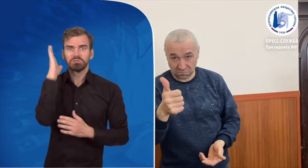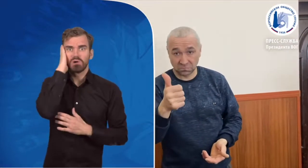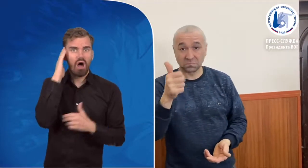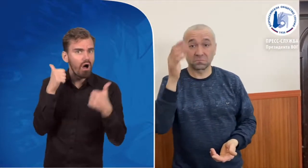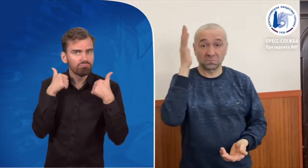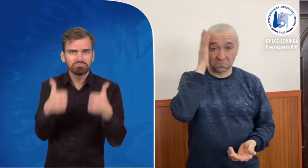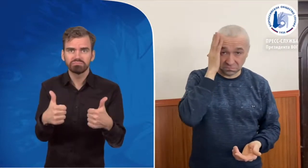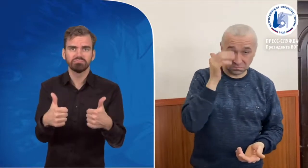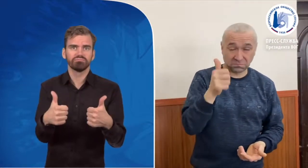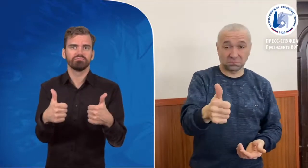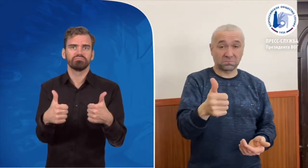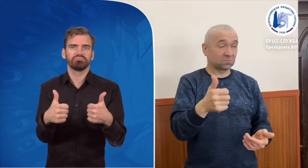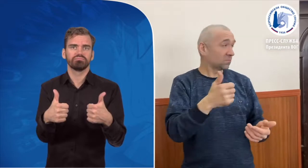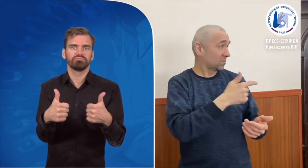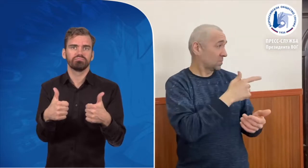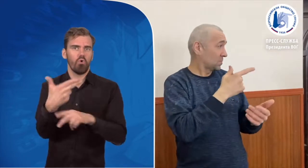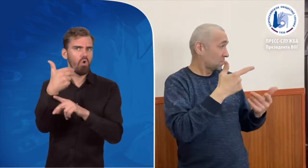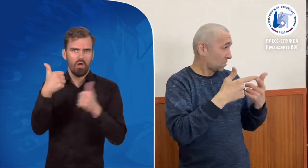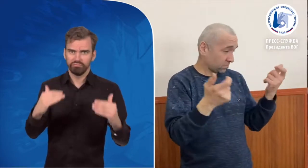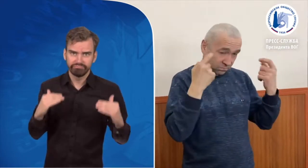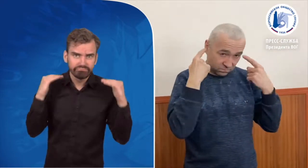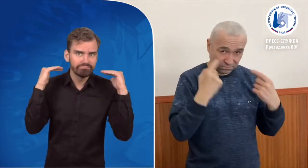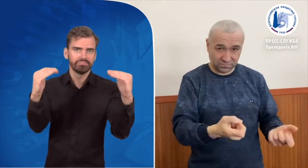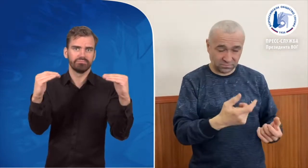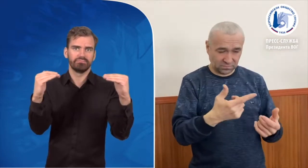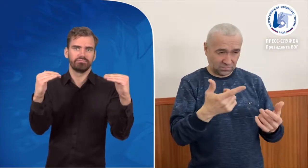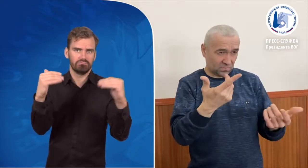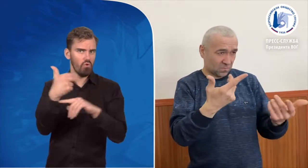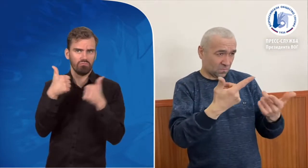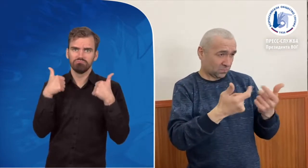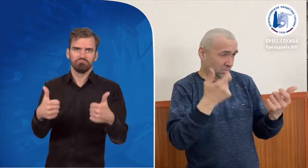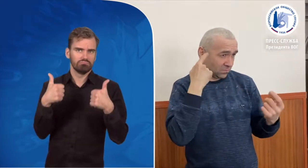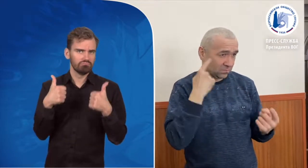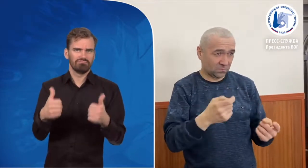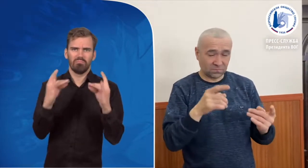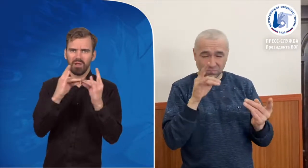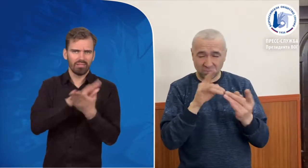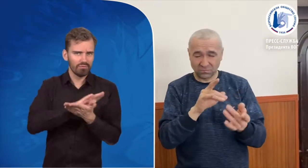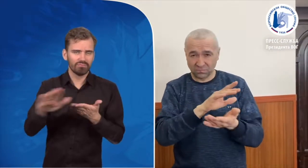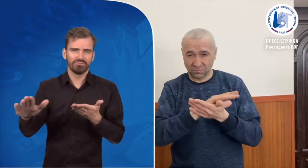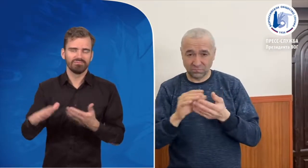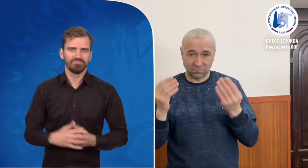Yes, they arranged us well, the hotel is beyond praise, clean, excellent beds, I can show you.